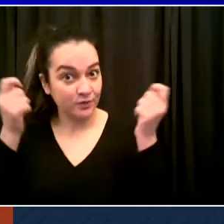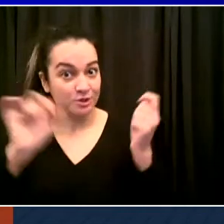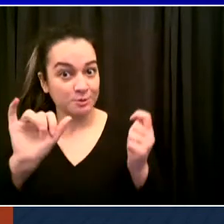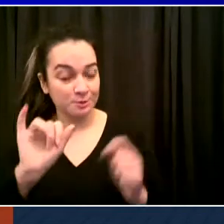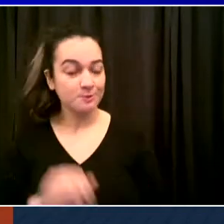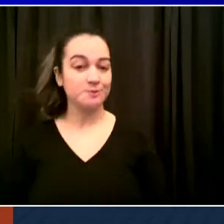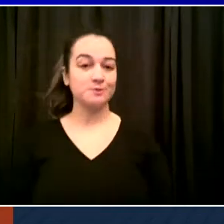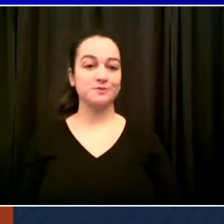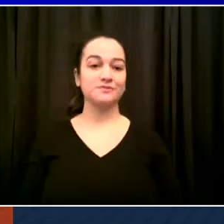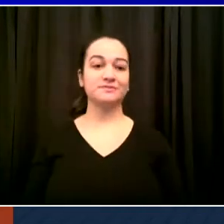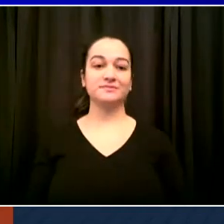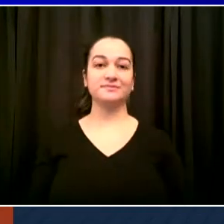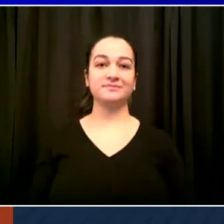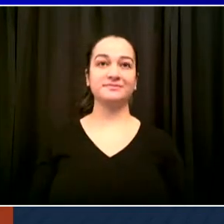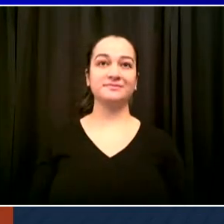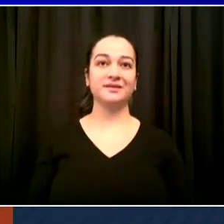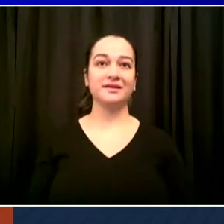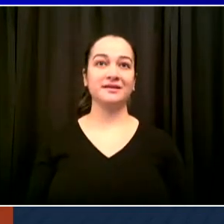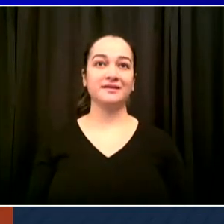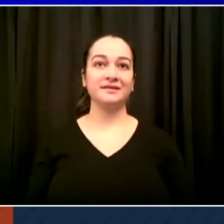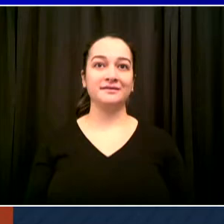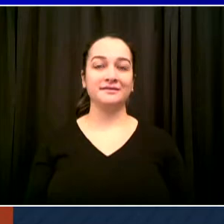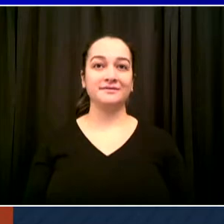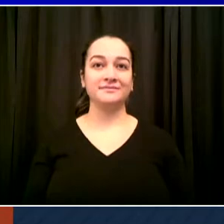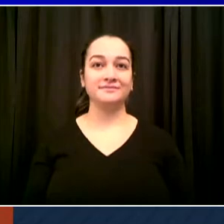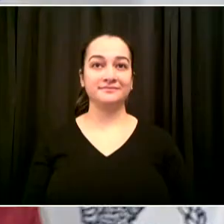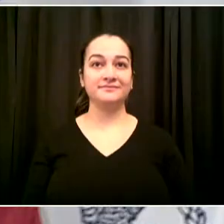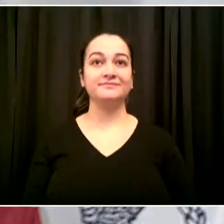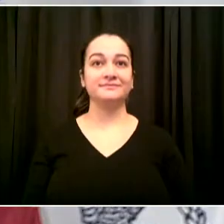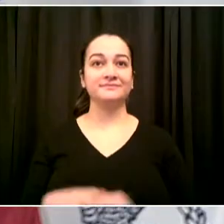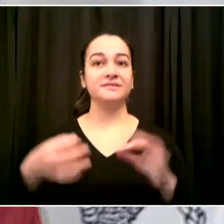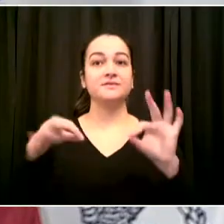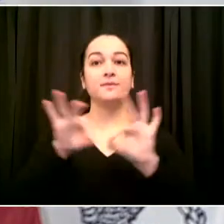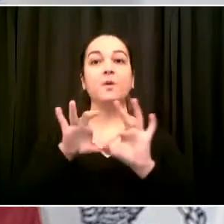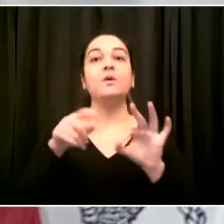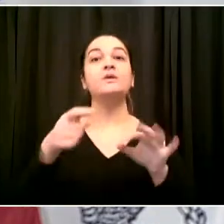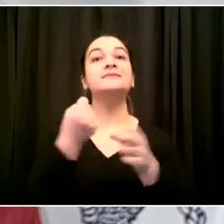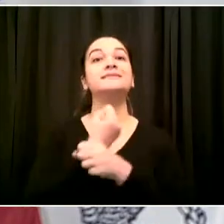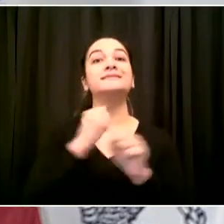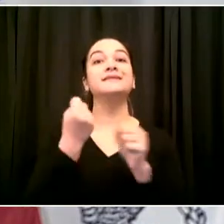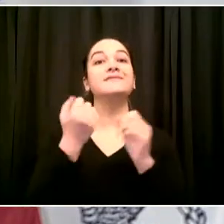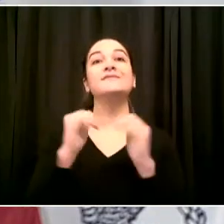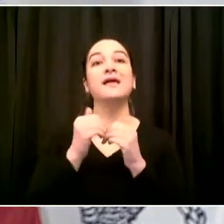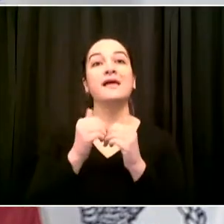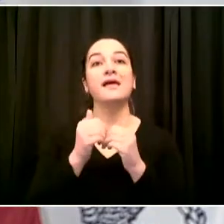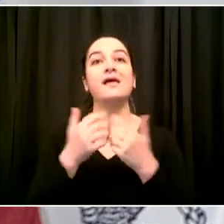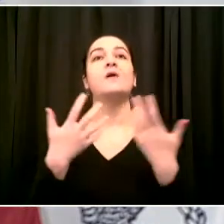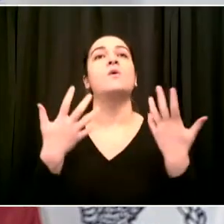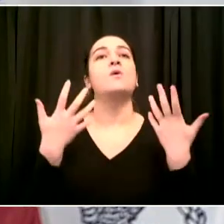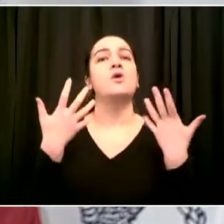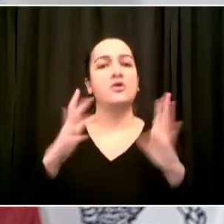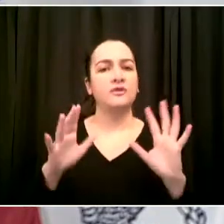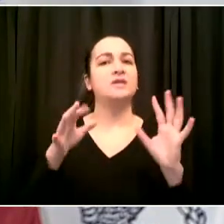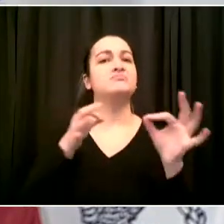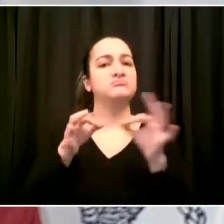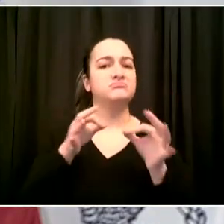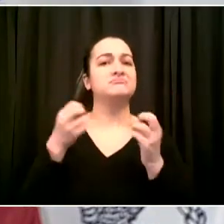HAVING A HAPPY AND SAFE PURIM . HAPPY PURIM TO EVERYONE. LET'S KEEP EVERYONE SAFE.